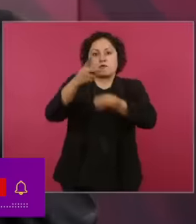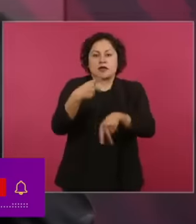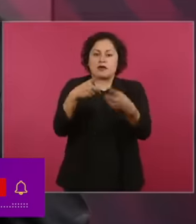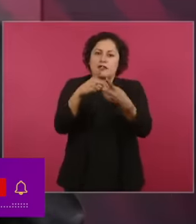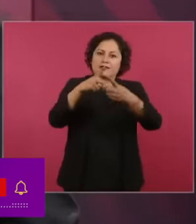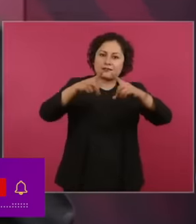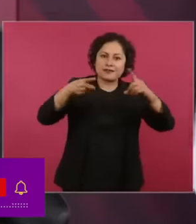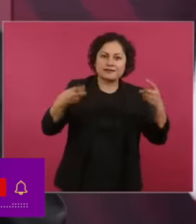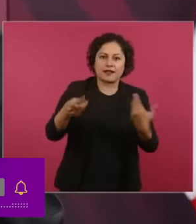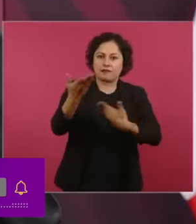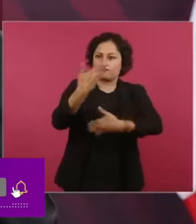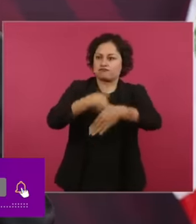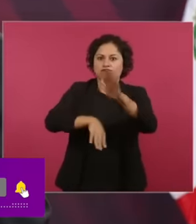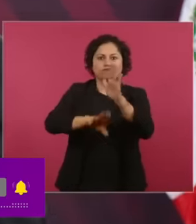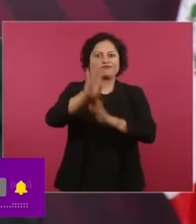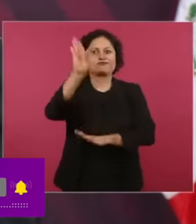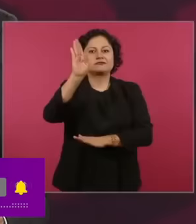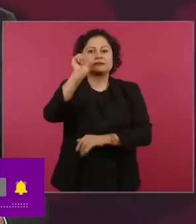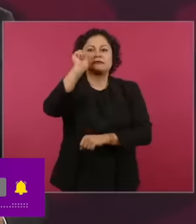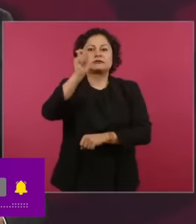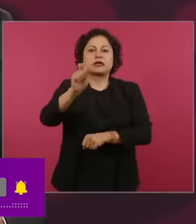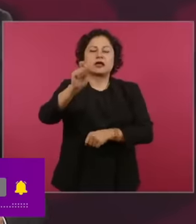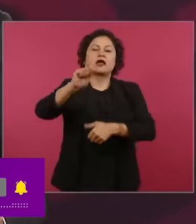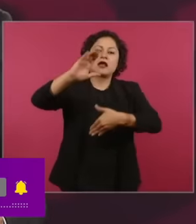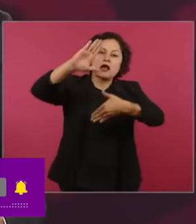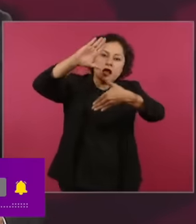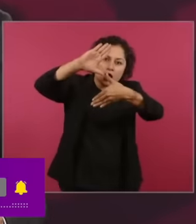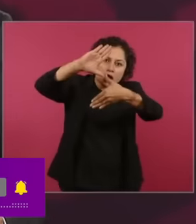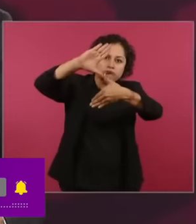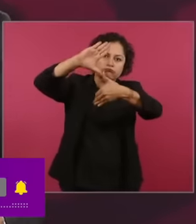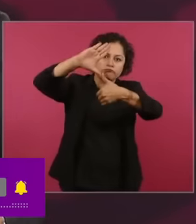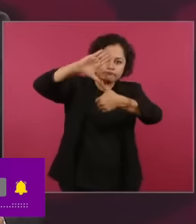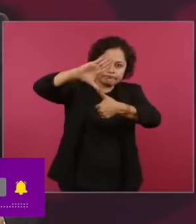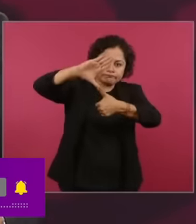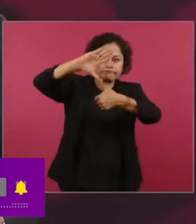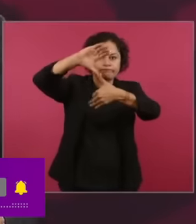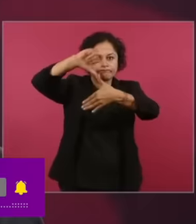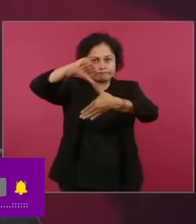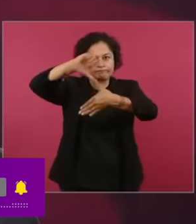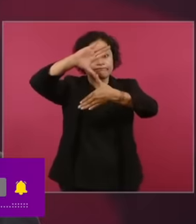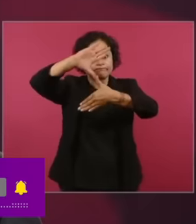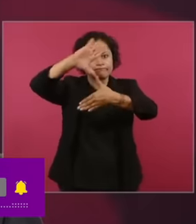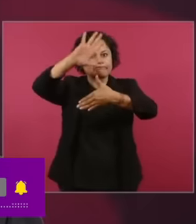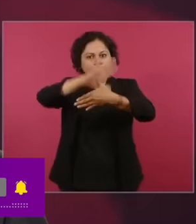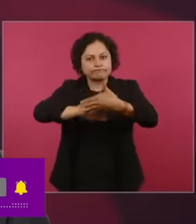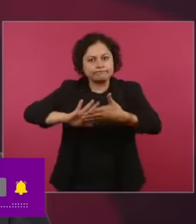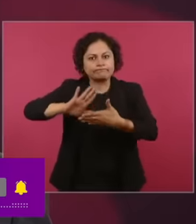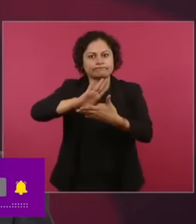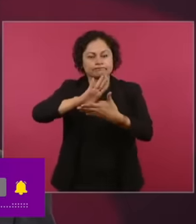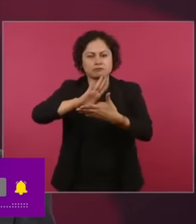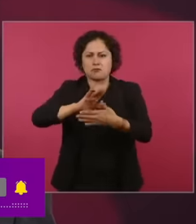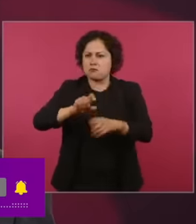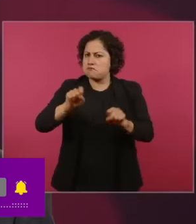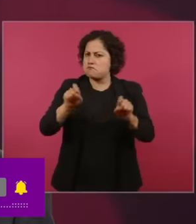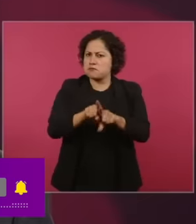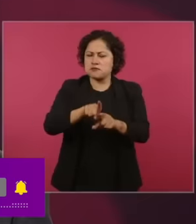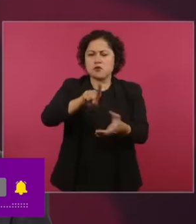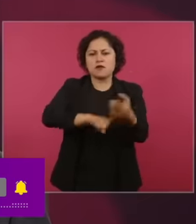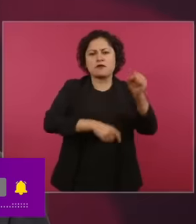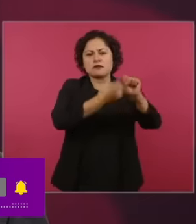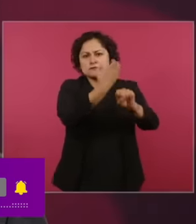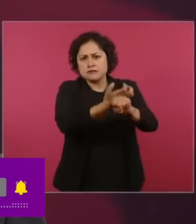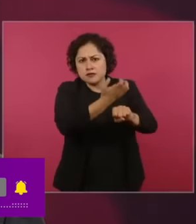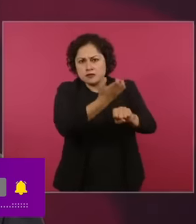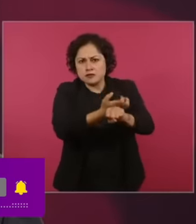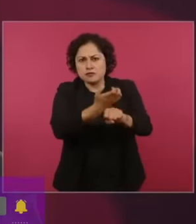and all of America depends on it the strengthening of the United States and the strengthening of Mexico, I repeat,